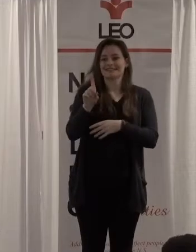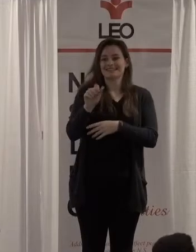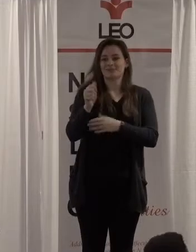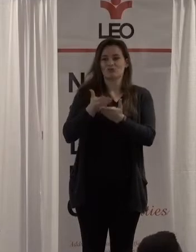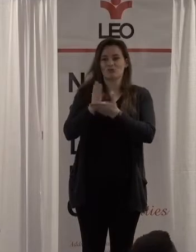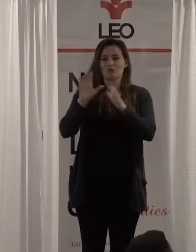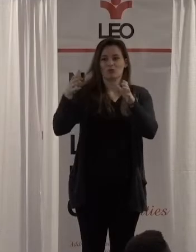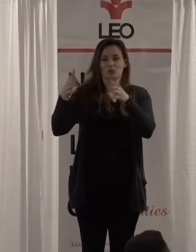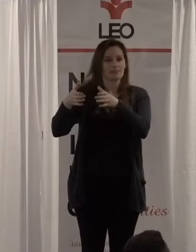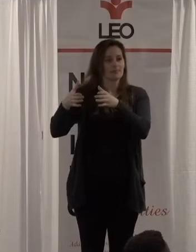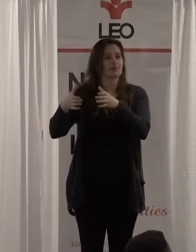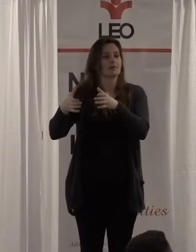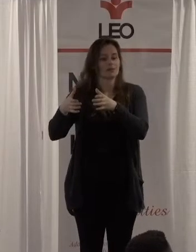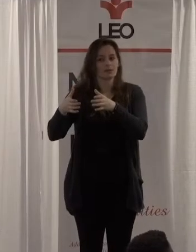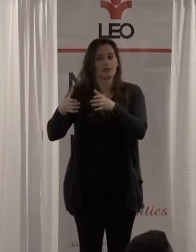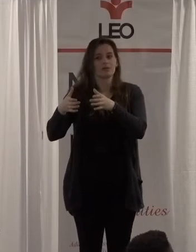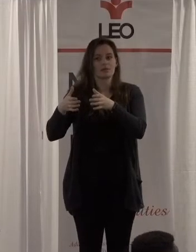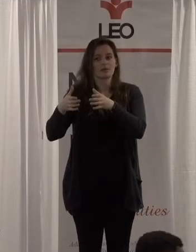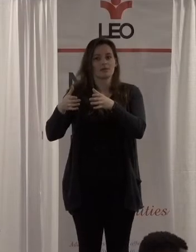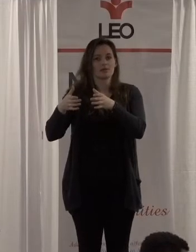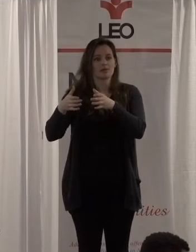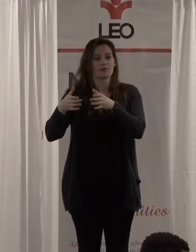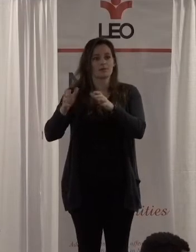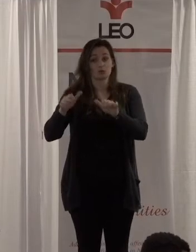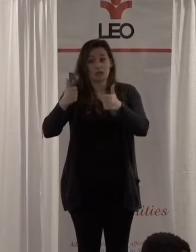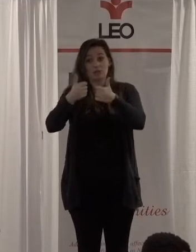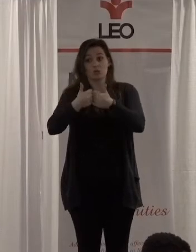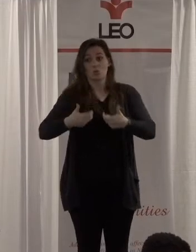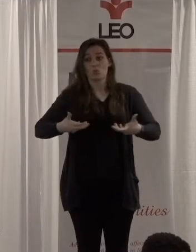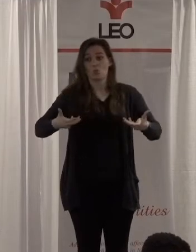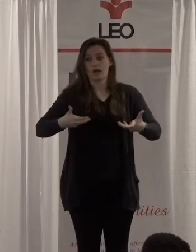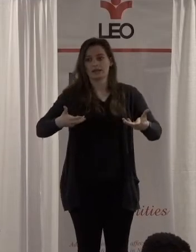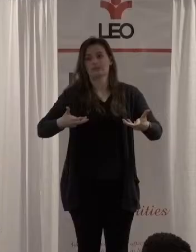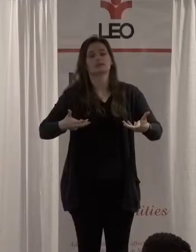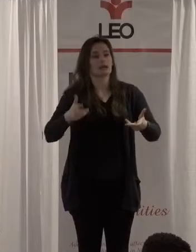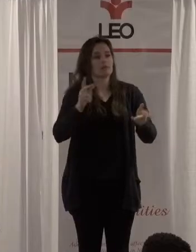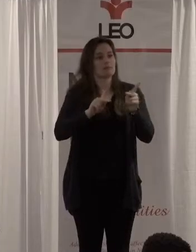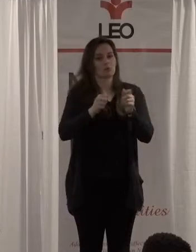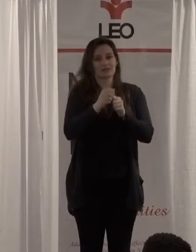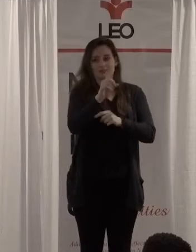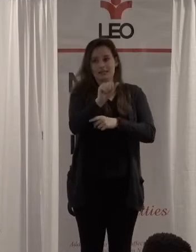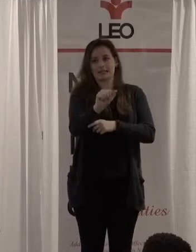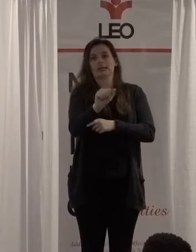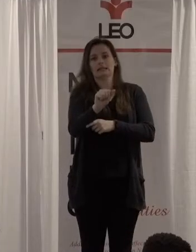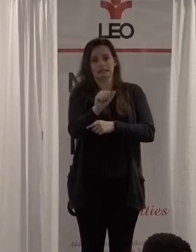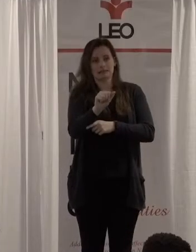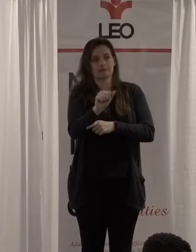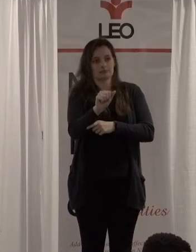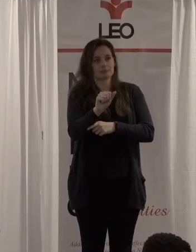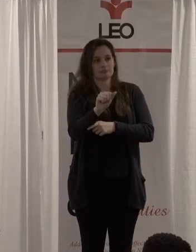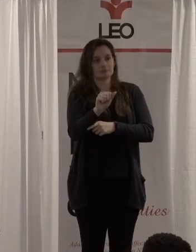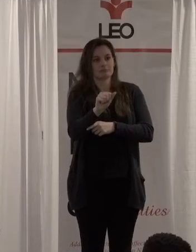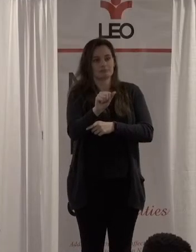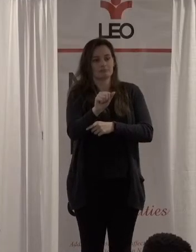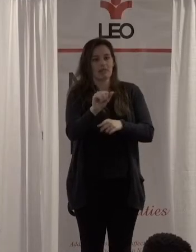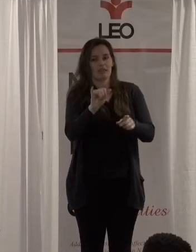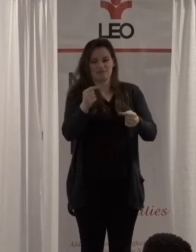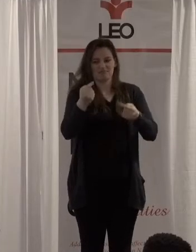CHALLENGED THE INSTITUTIONALIZATION OF PERSONS WITH DISABILITIES AND NOW OUR PROVINCE IS IN THE MIDST